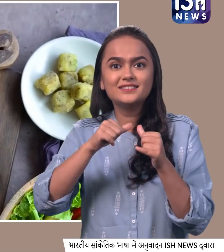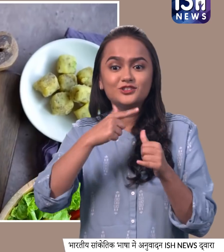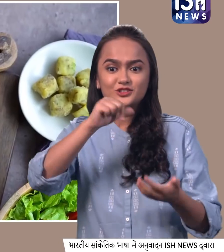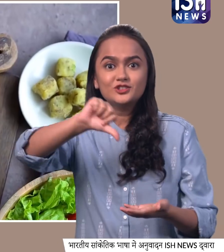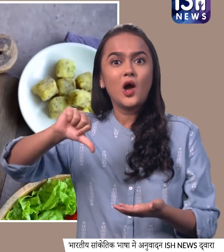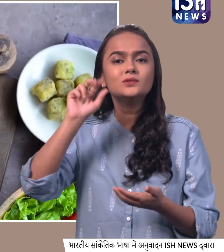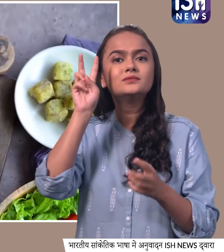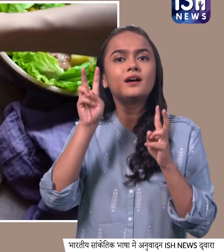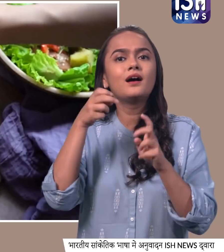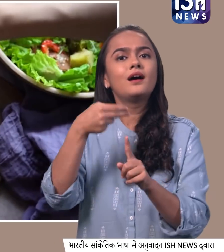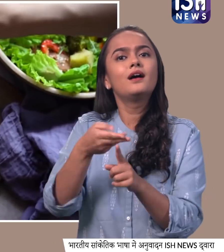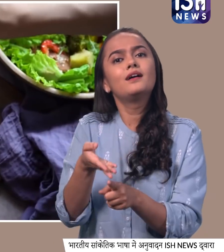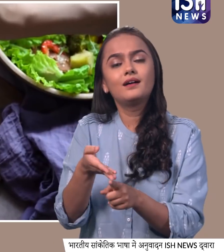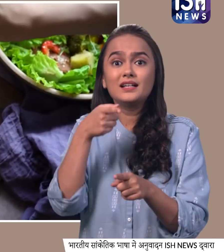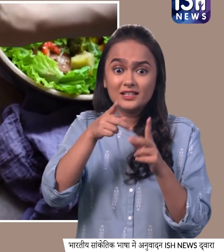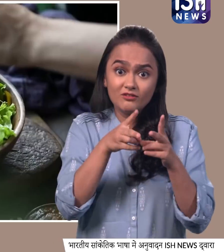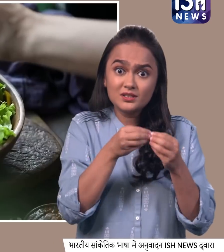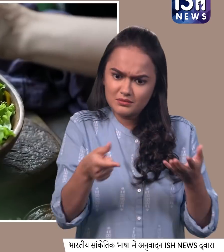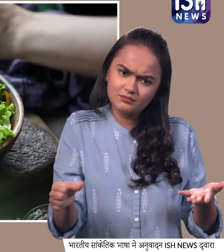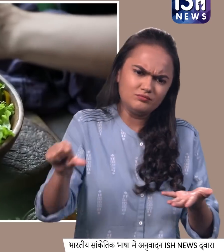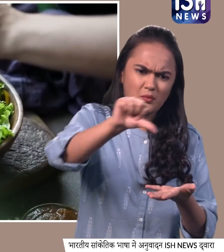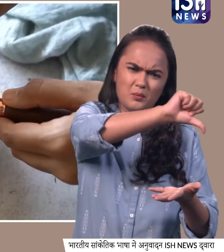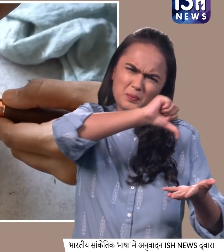Add it over all your vegetables